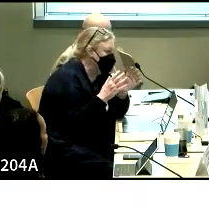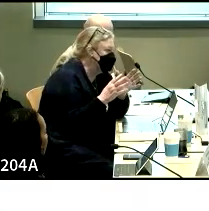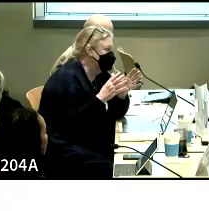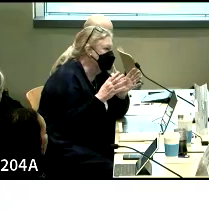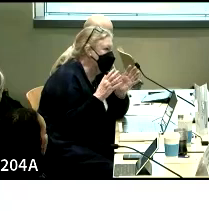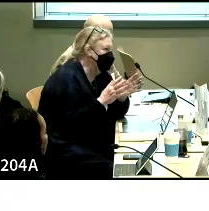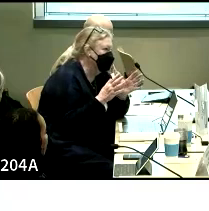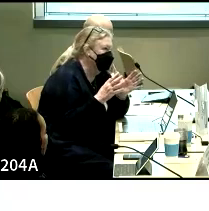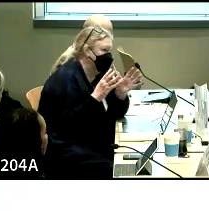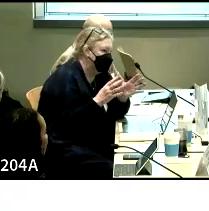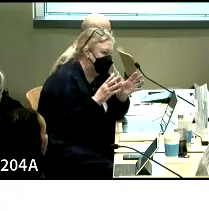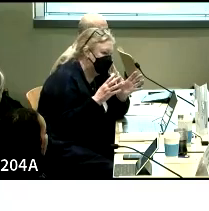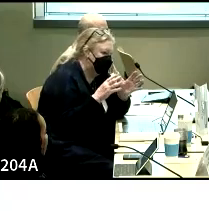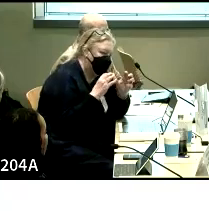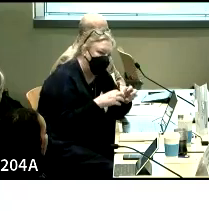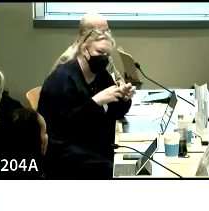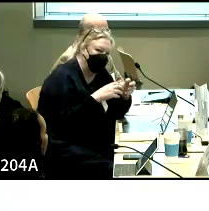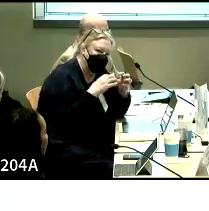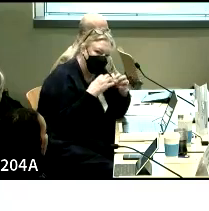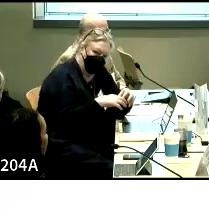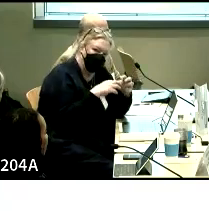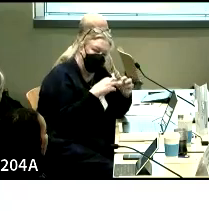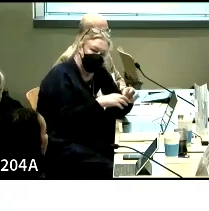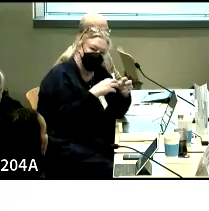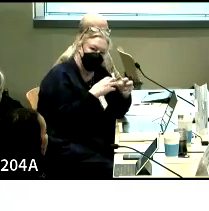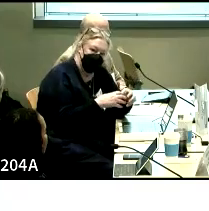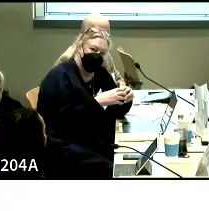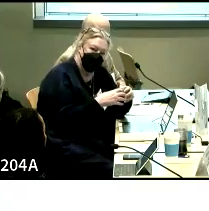is the menu of our testing appropriate for the world we live in now?